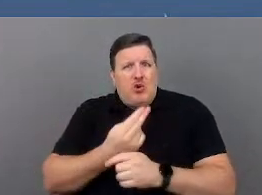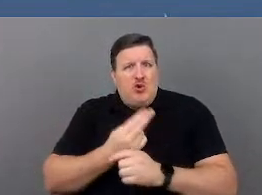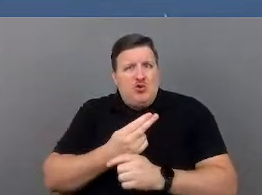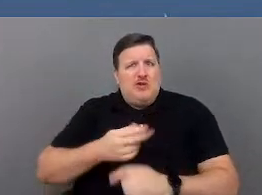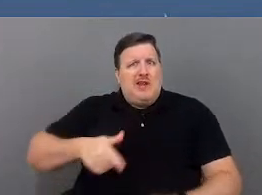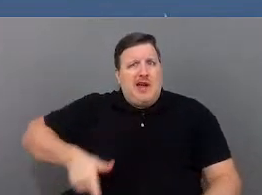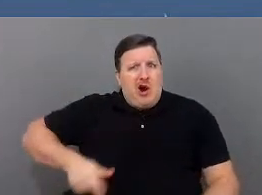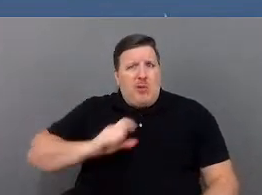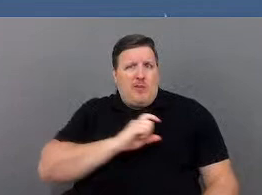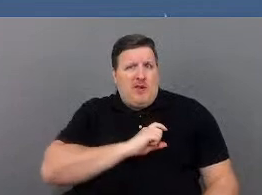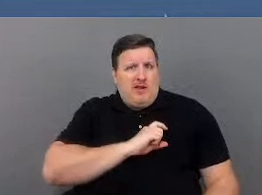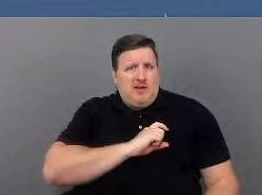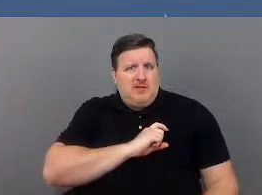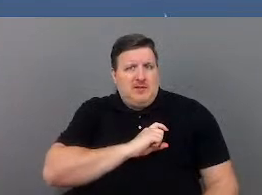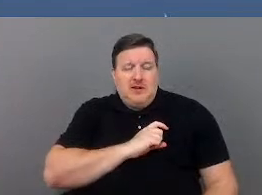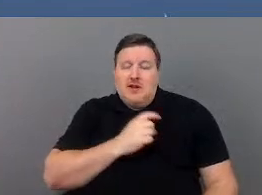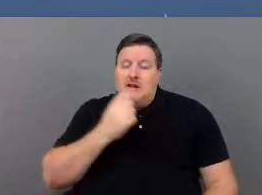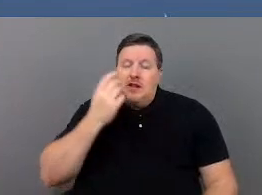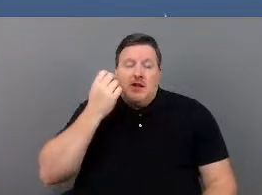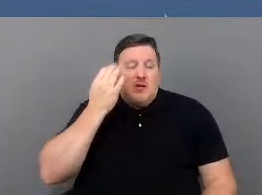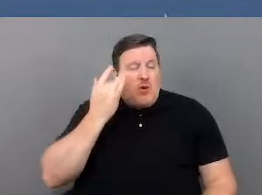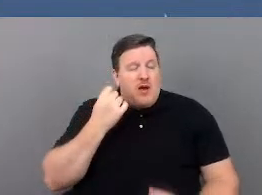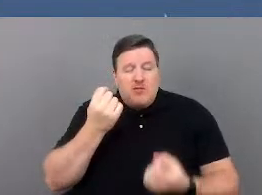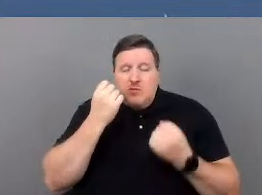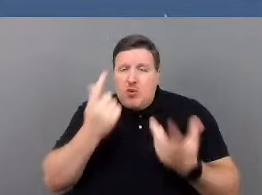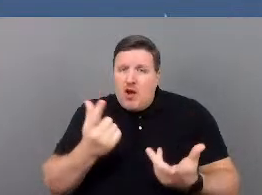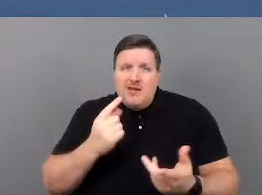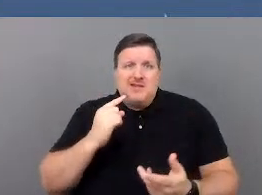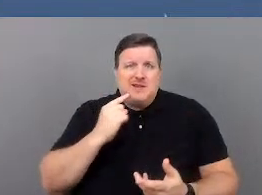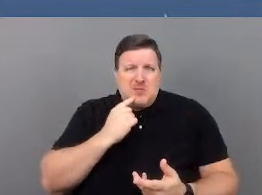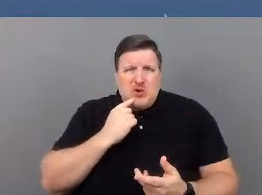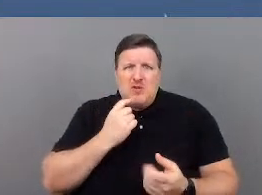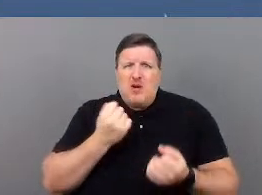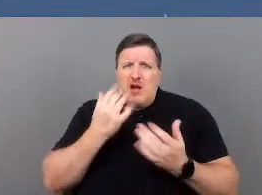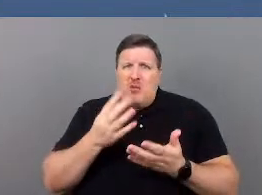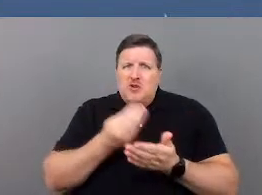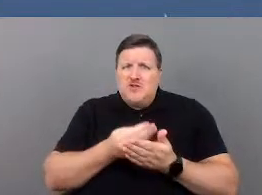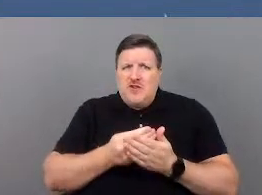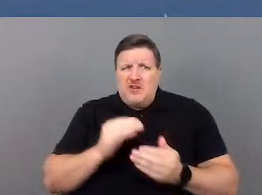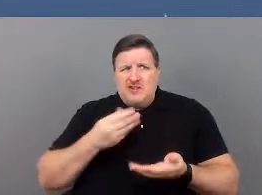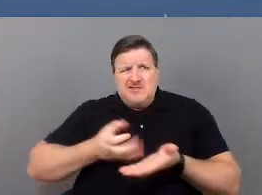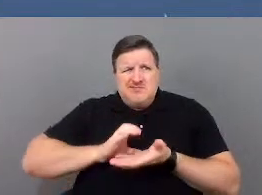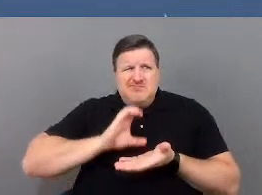$187 MILLION POLICE DEPARTMENT BUDGET AND UNDER $10 MILLION BEING PROPOSED TO PREVENT CRIME AND VIOLENCE IN THE FIRST PLACE.